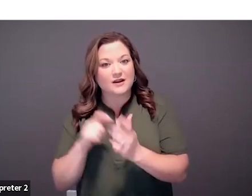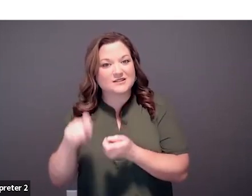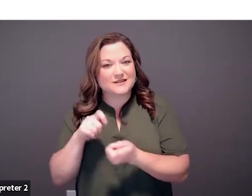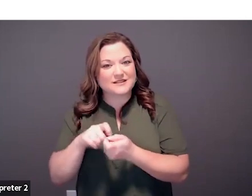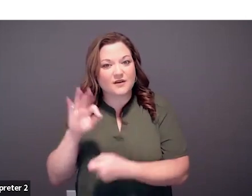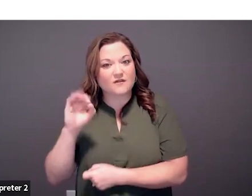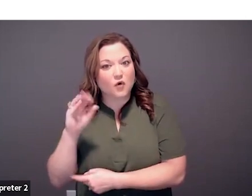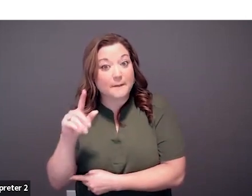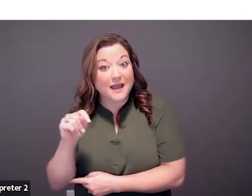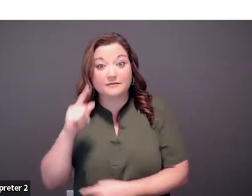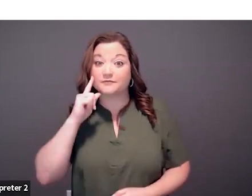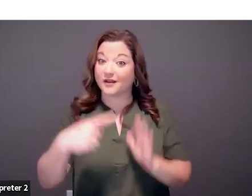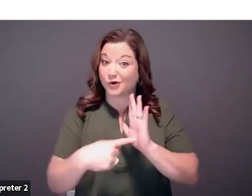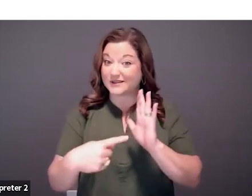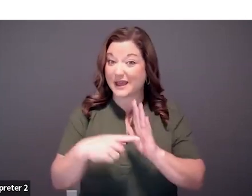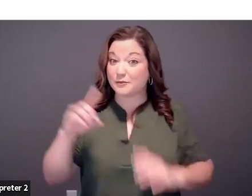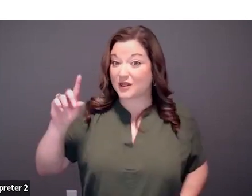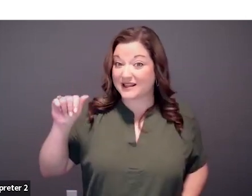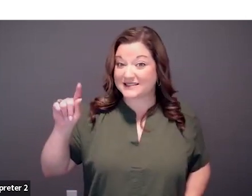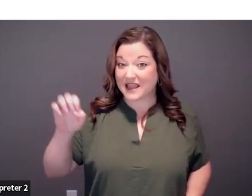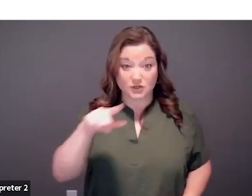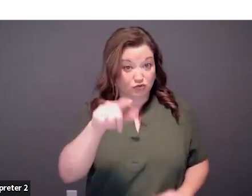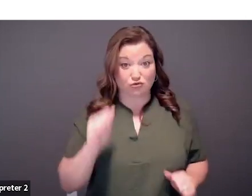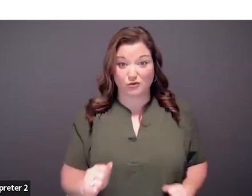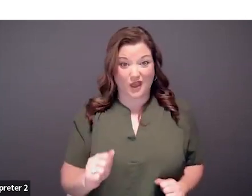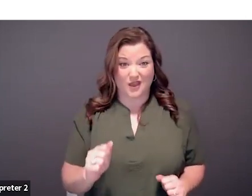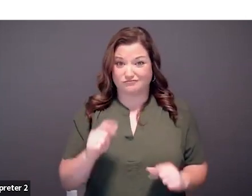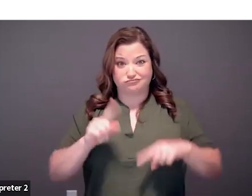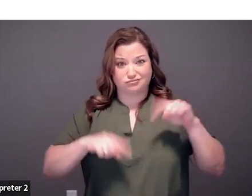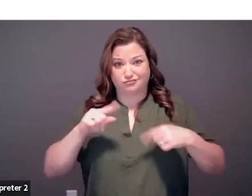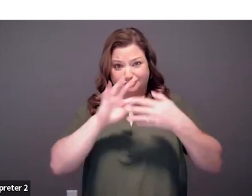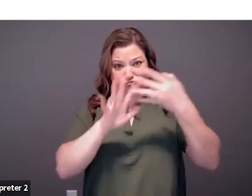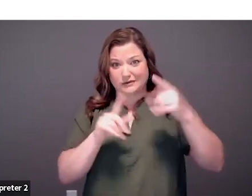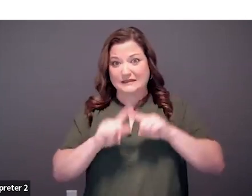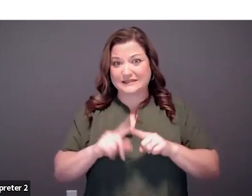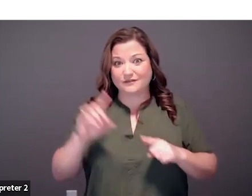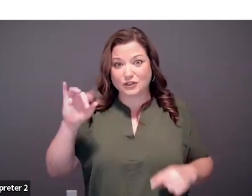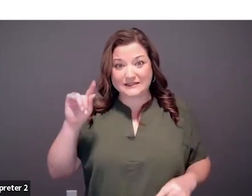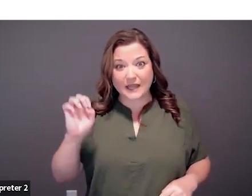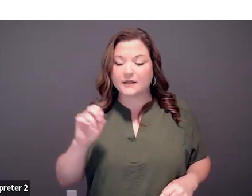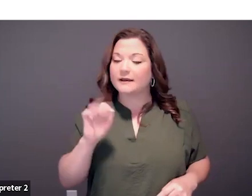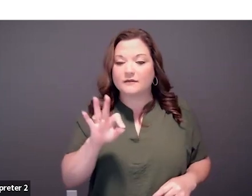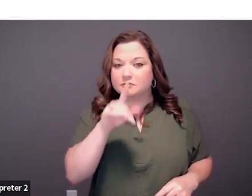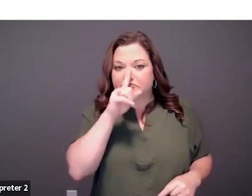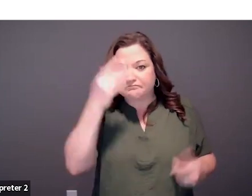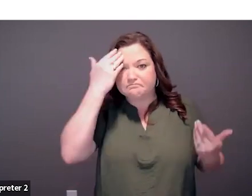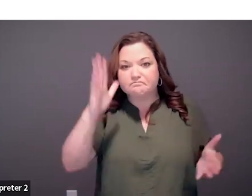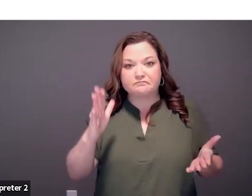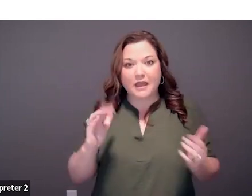There are a lot of different ways to write a date. If you don't provide specific instructions on how to write that date,